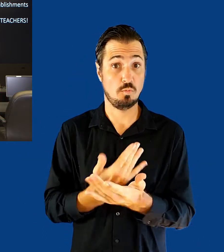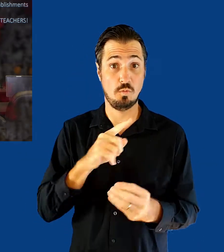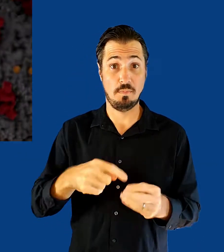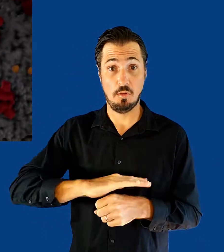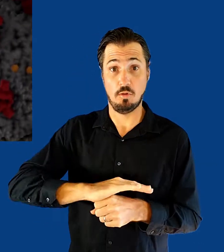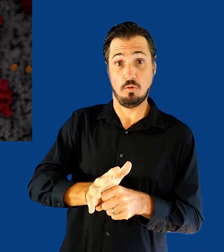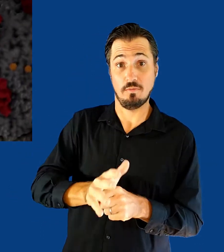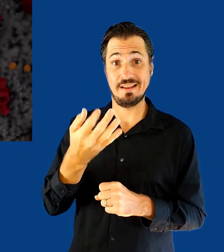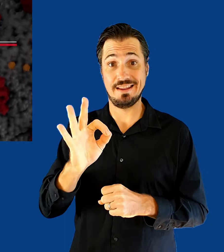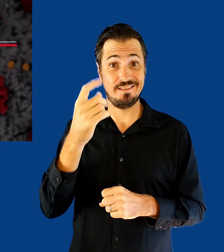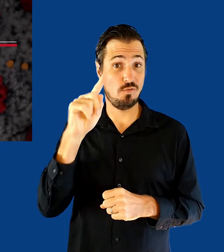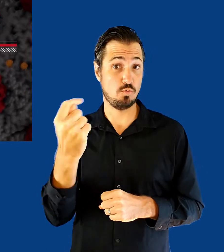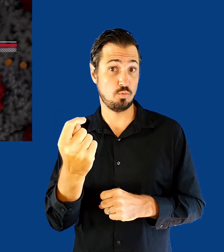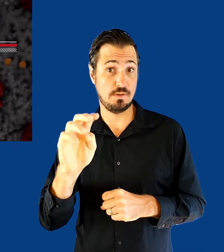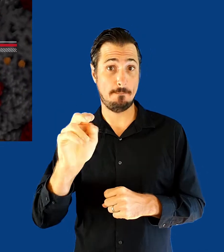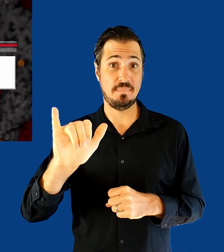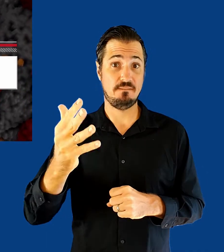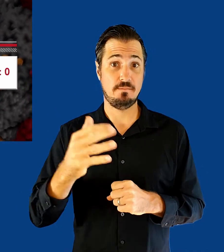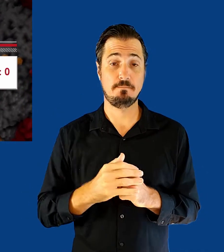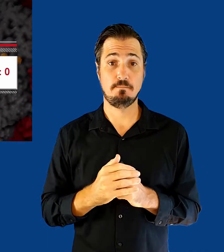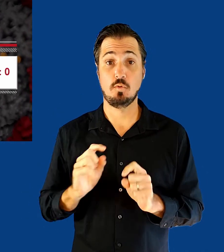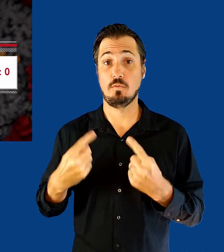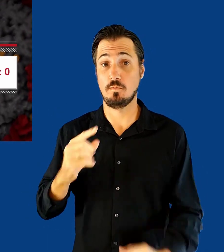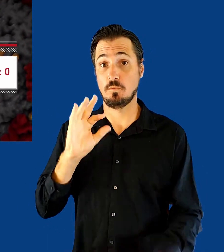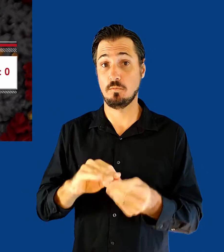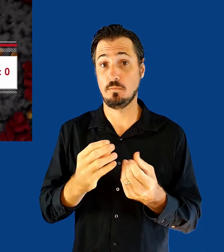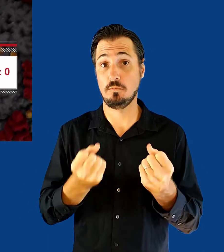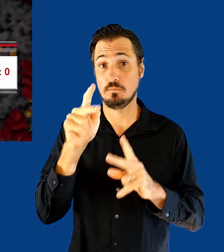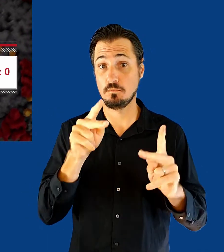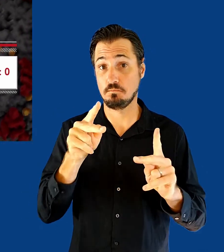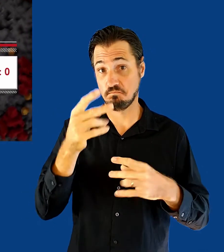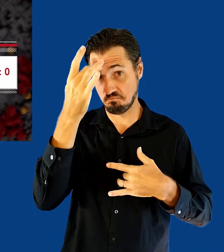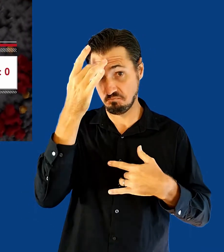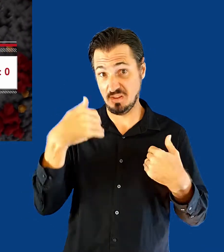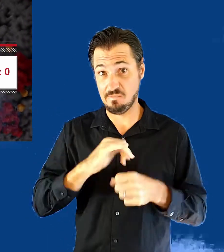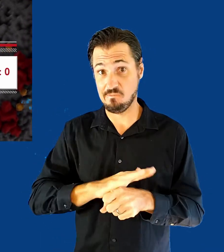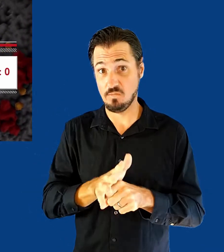Our cumulative number of confirmed cases remains at 21, and all cases have recovered or left the island.